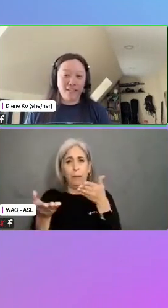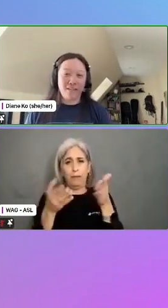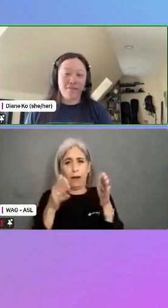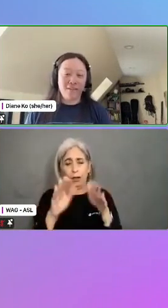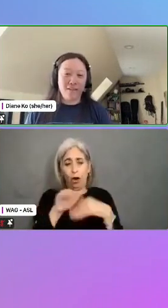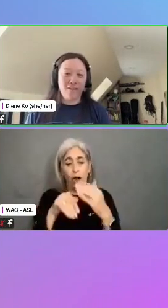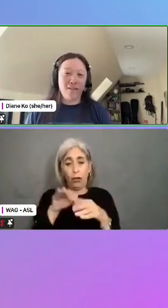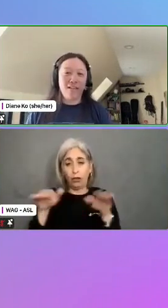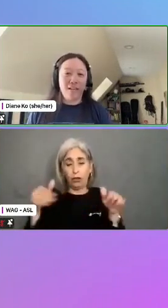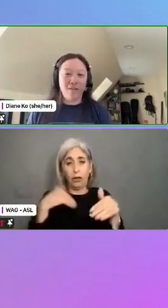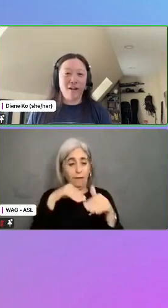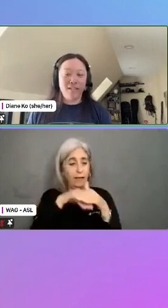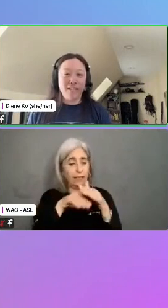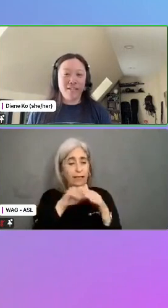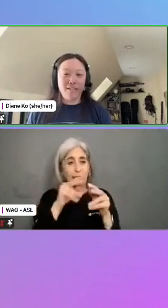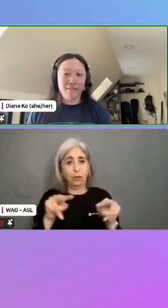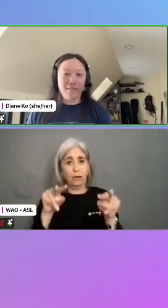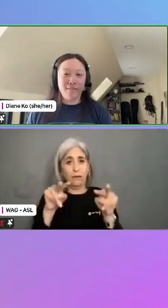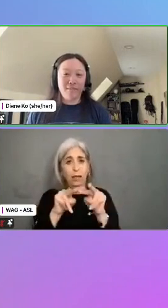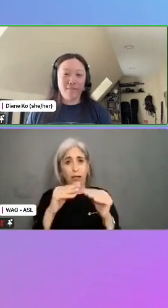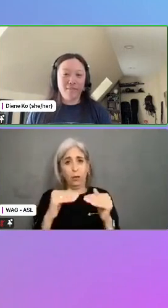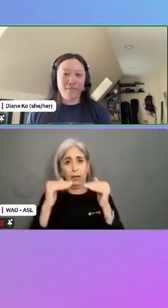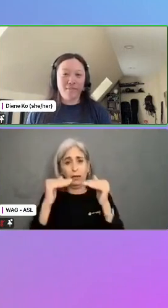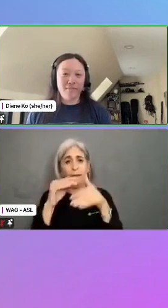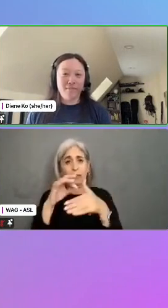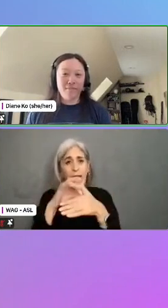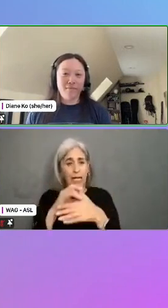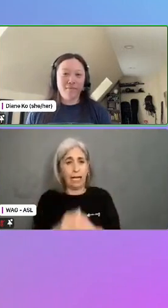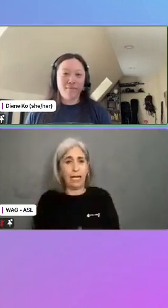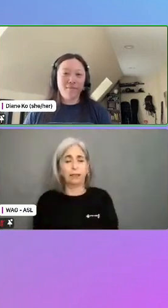H3, when the level is 3. Then we can use as the the H